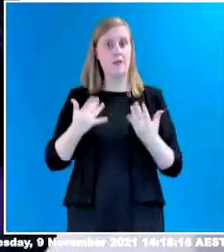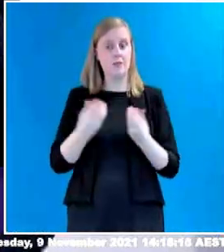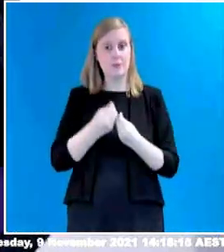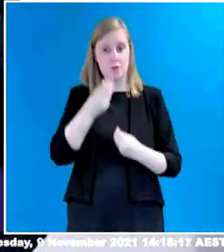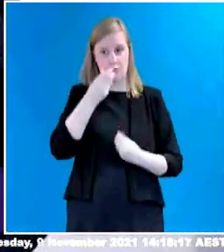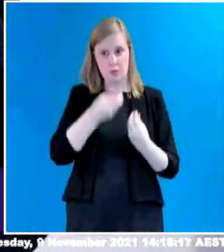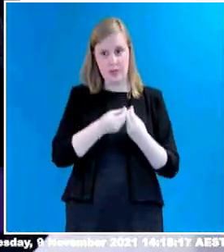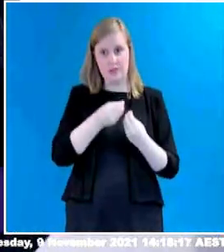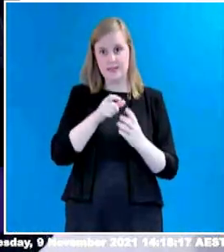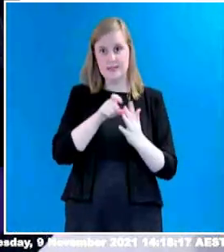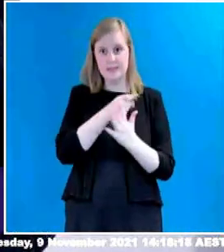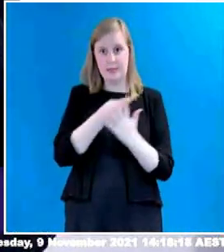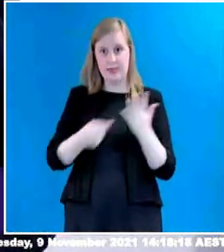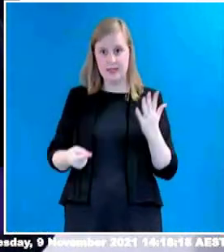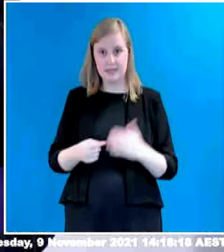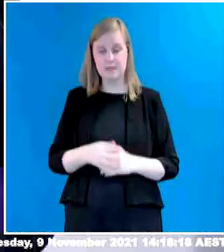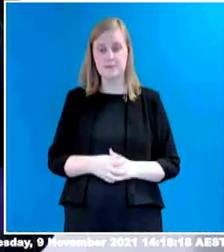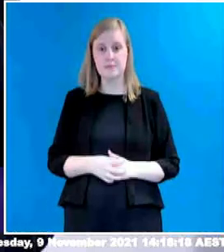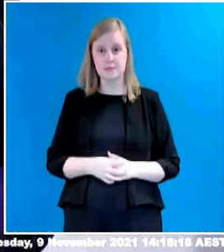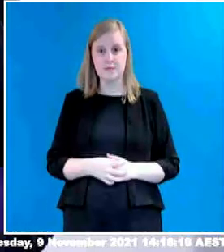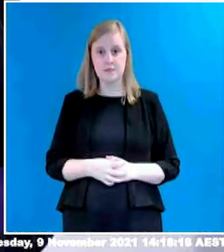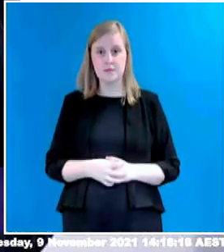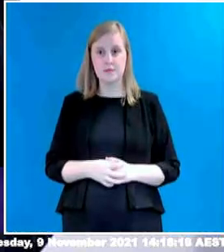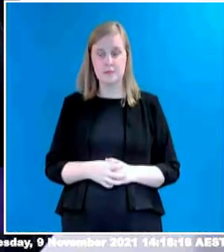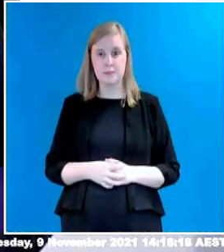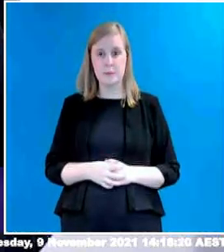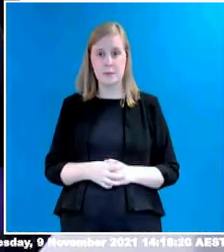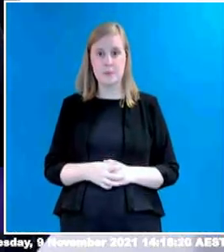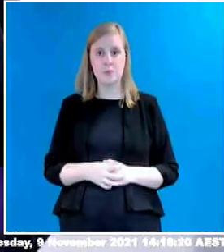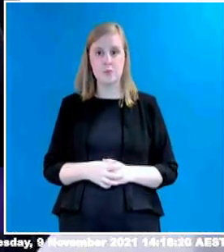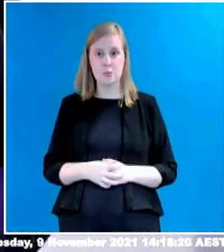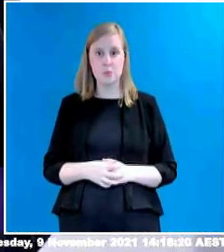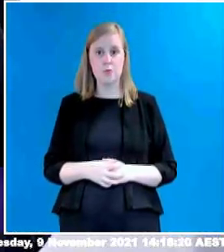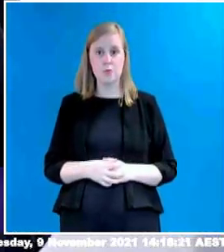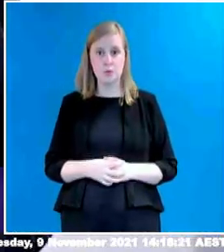There wasn't, around the time of ratification or immediately prior to